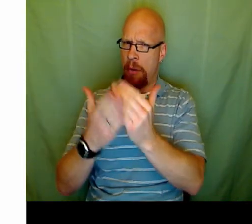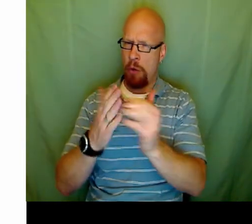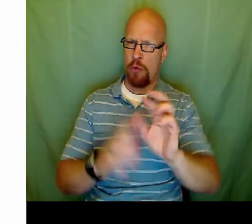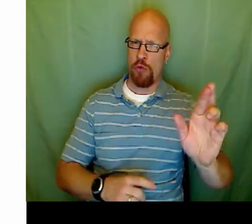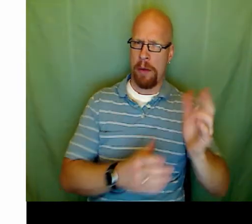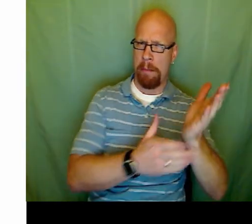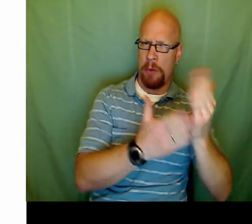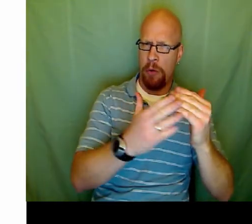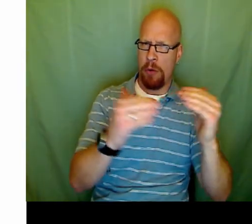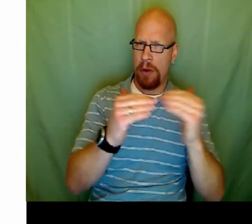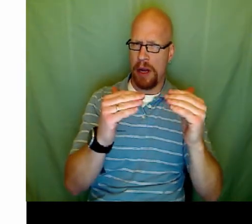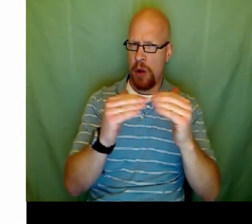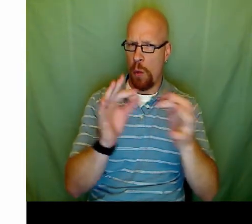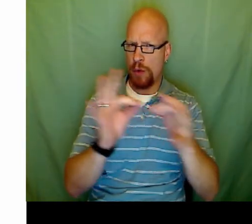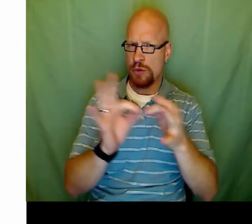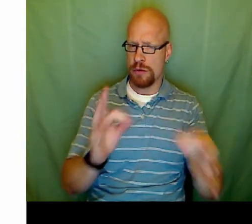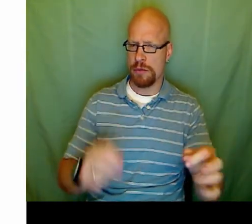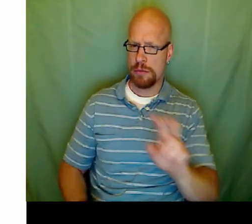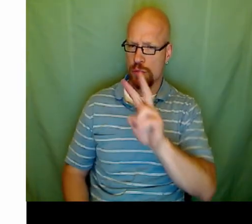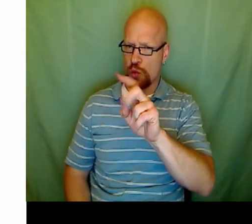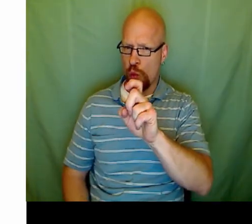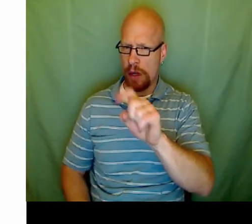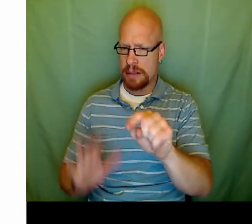If you look at the left side of the equation now and the right side of the equation,